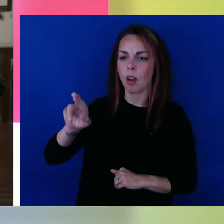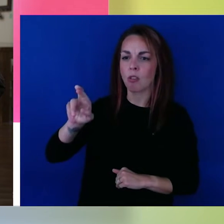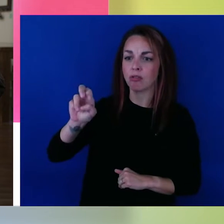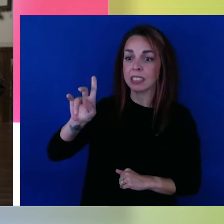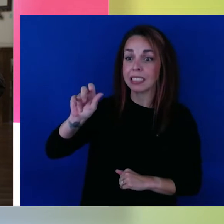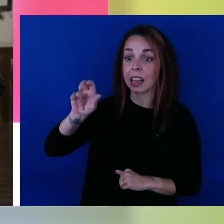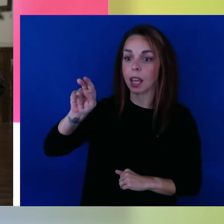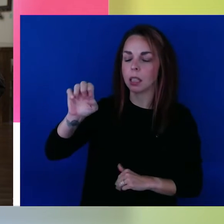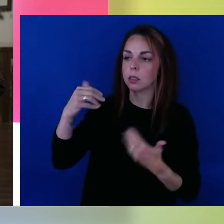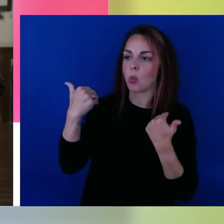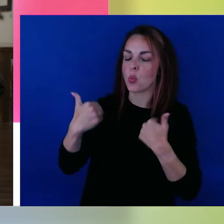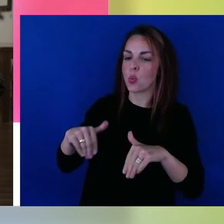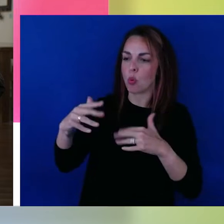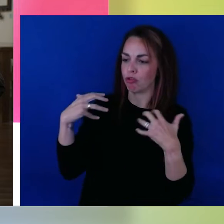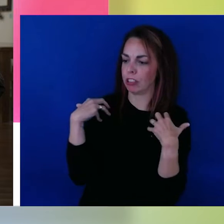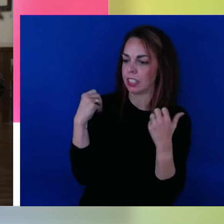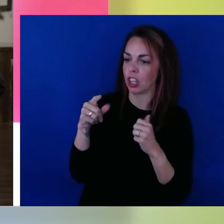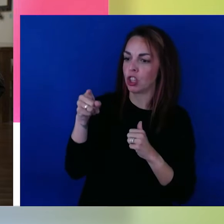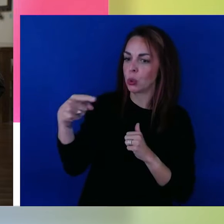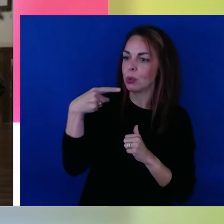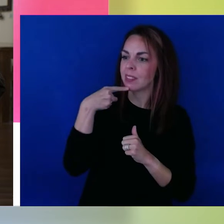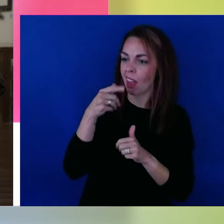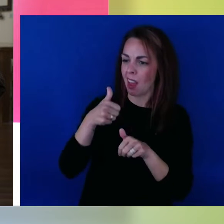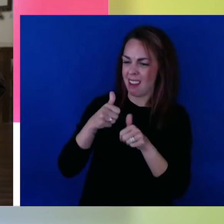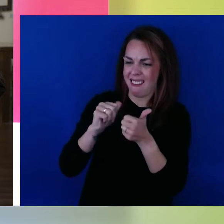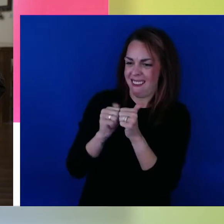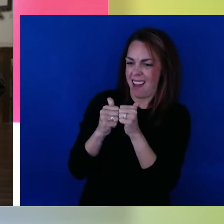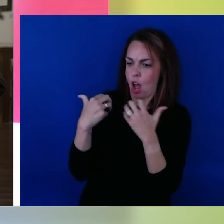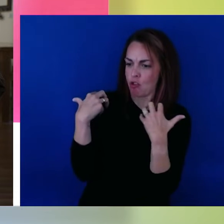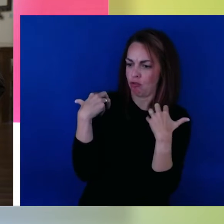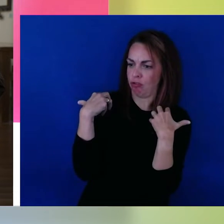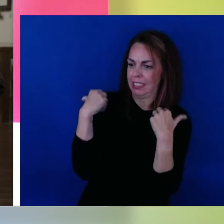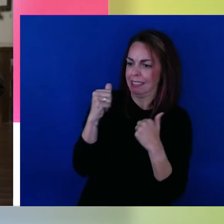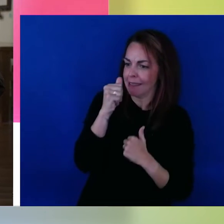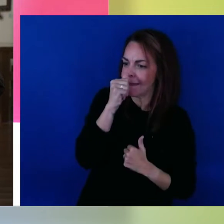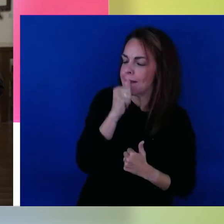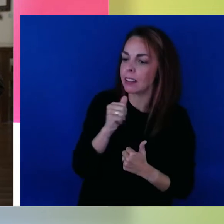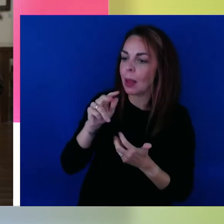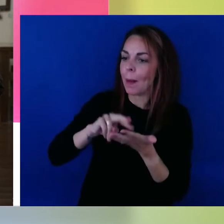that your recipe for resilience means this isn't a book about ALS,